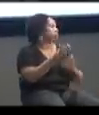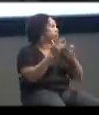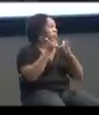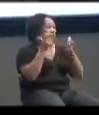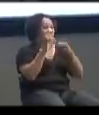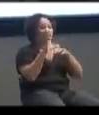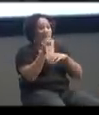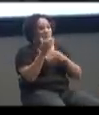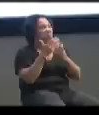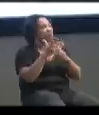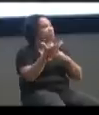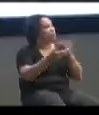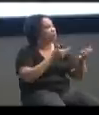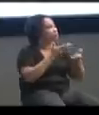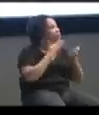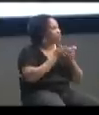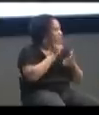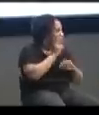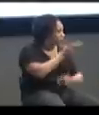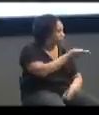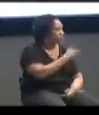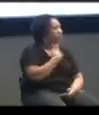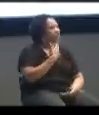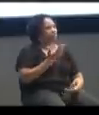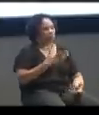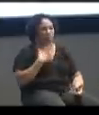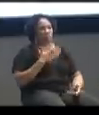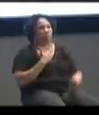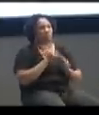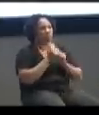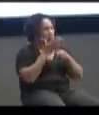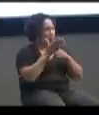WELCOME. IT'S GREAT TO SEE YOU.